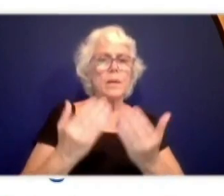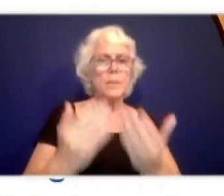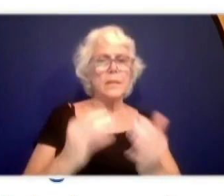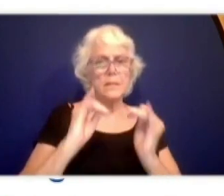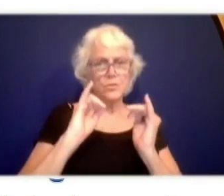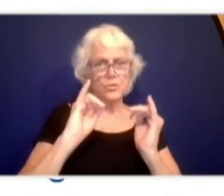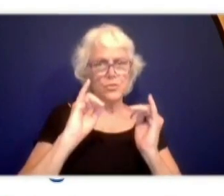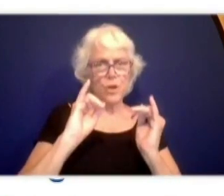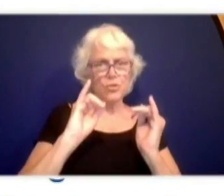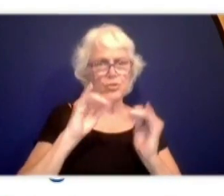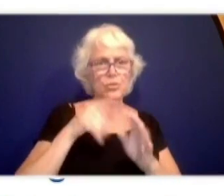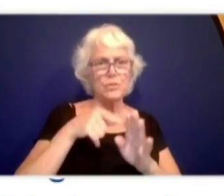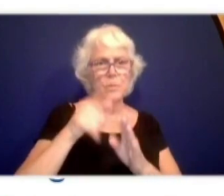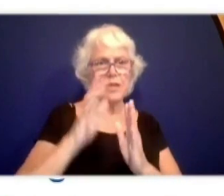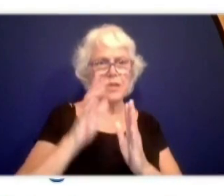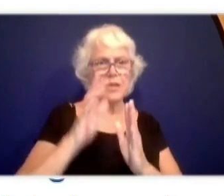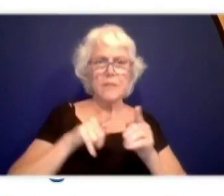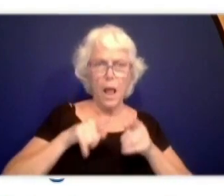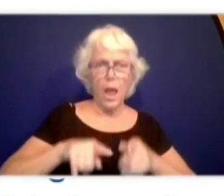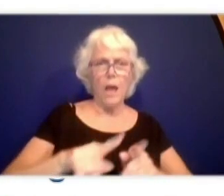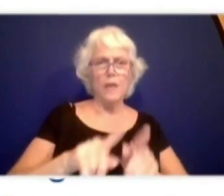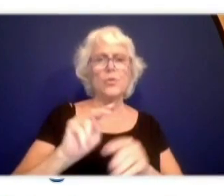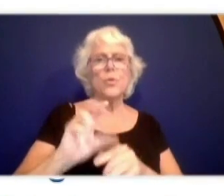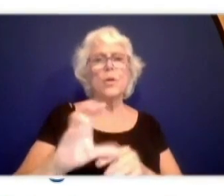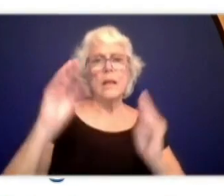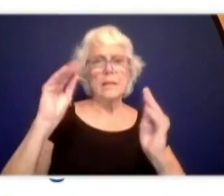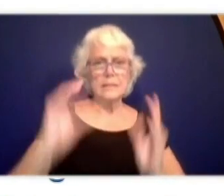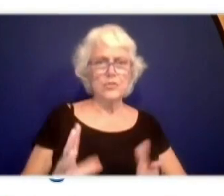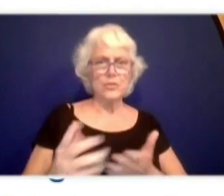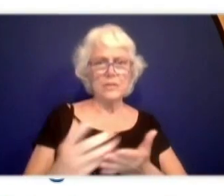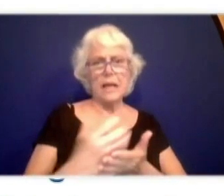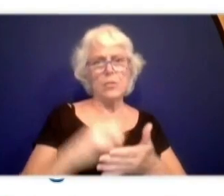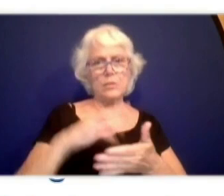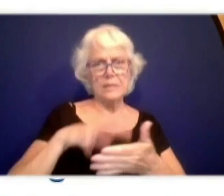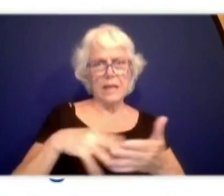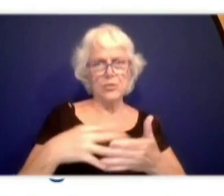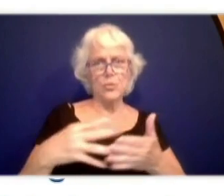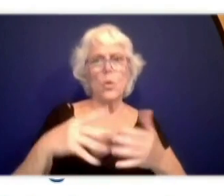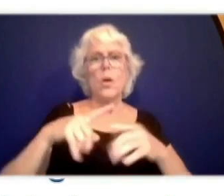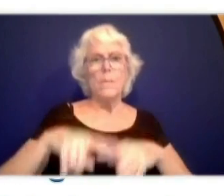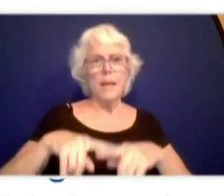aligned to the North Carolina teacher salary schedule based on their licenser.